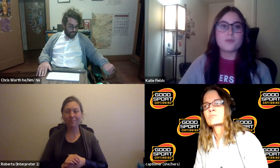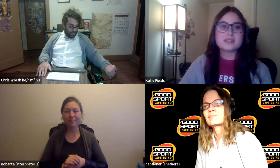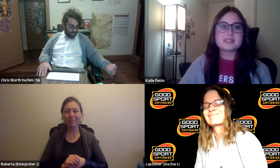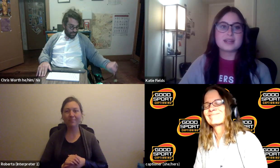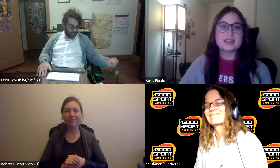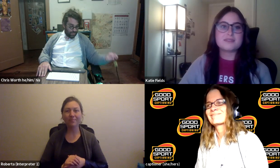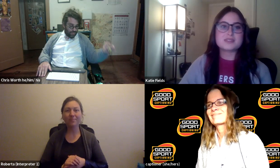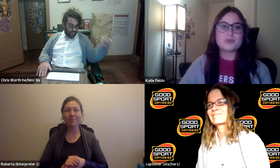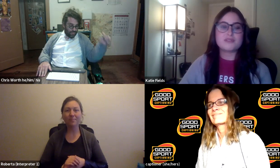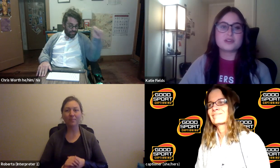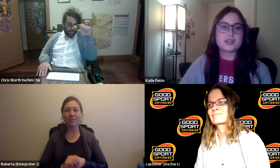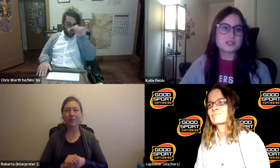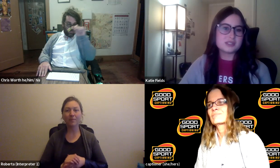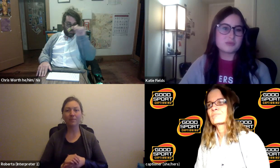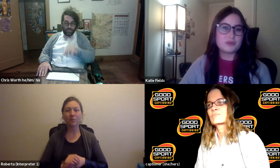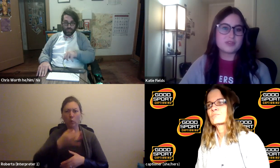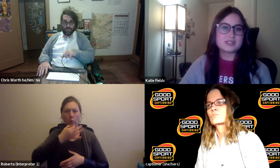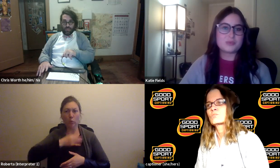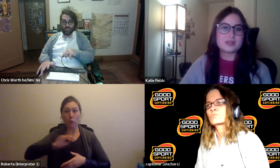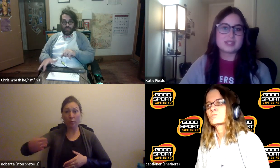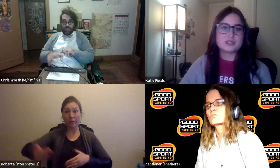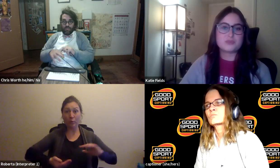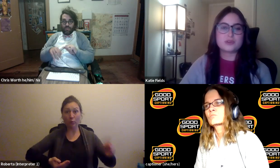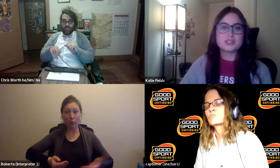Once I give some brief introductions we'll move into the presentation portion,